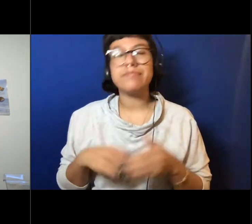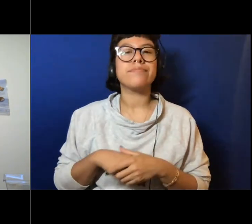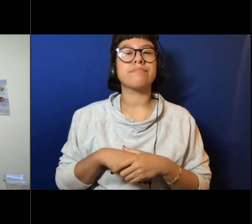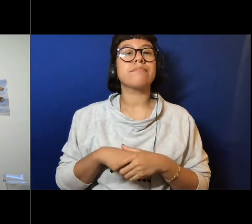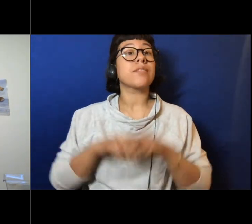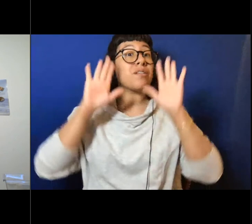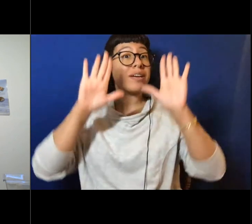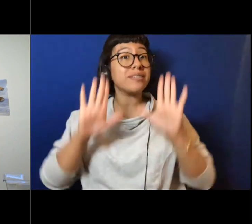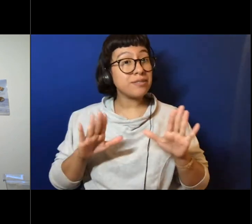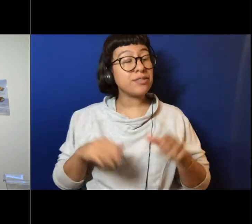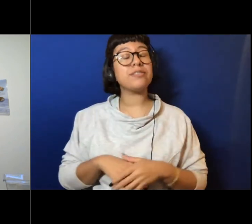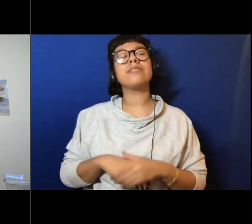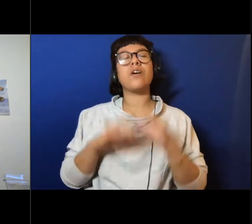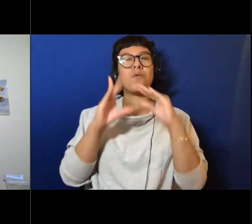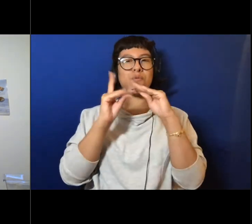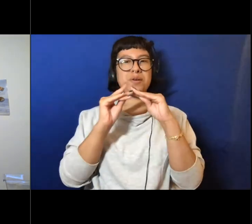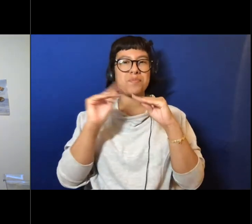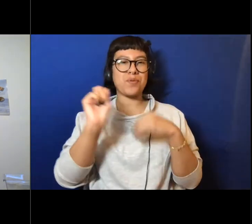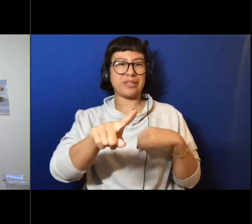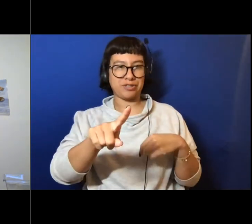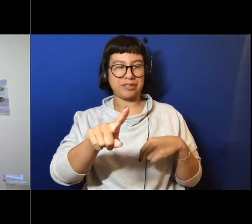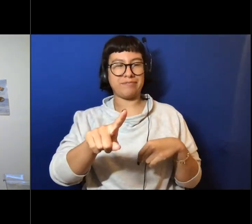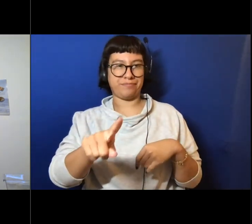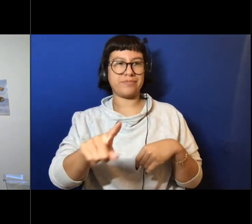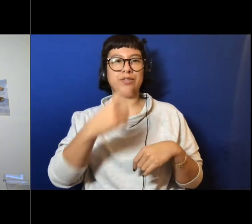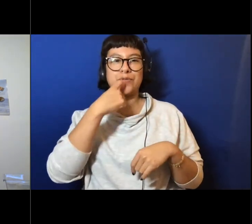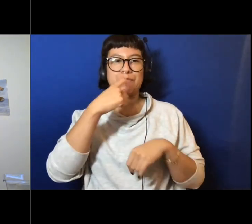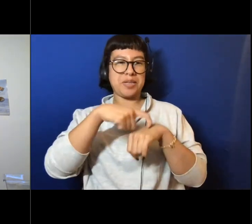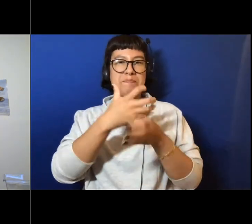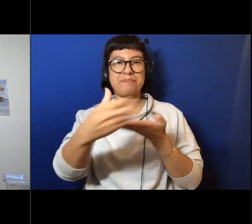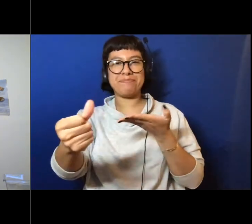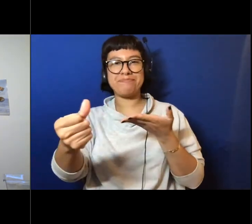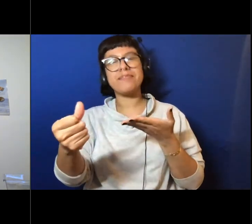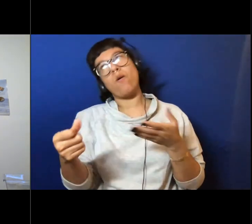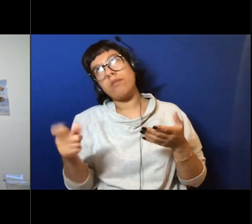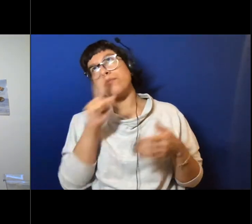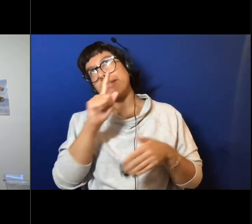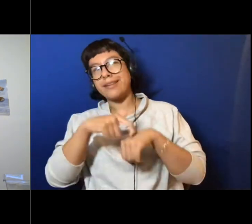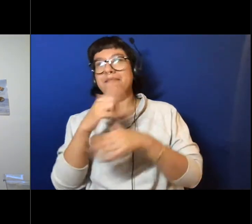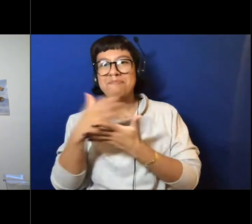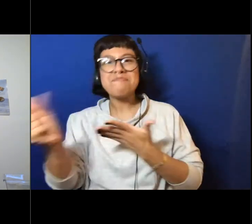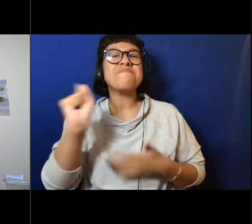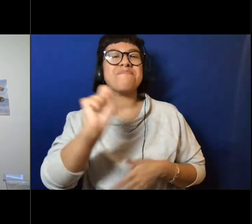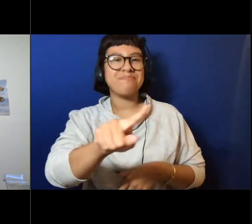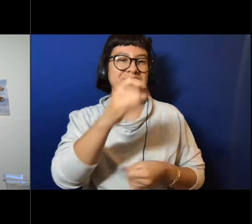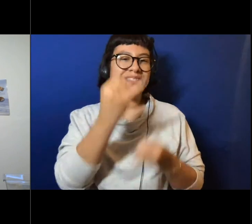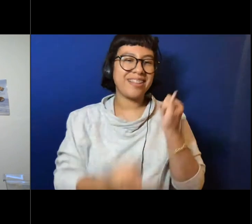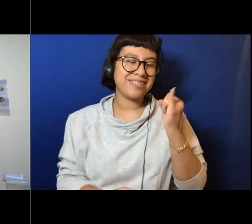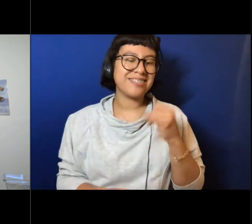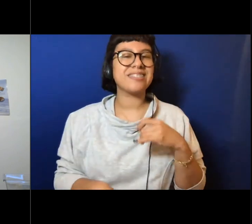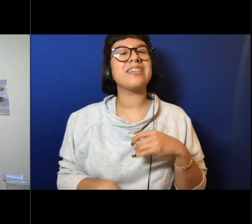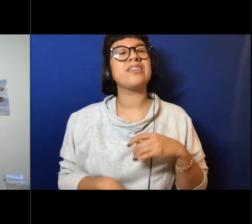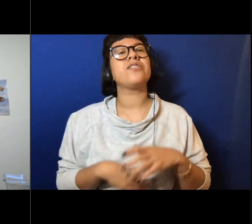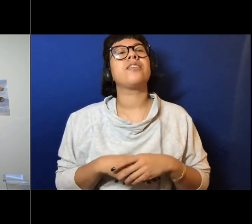Okay, so I have one more question for you 'cause we're close to running out of... Well, we're out of time, but I want to ask you this one last question. But I do want to just mention,